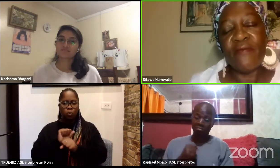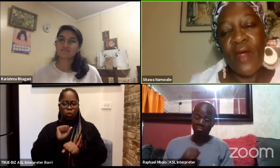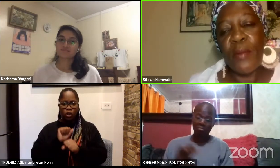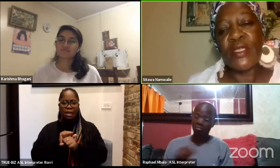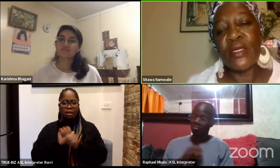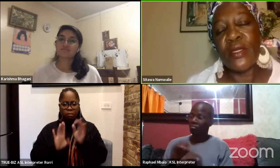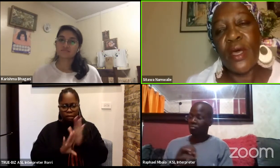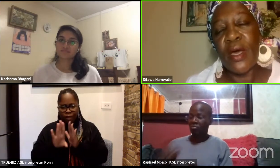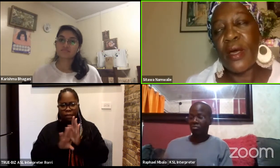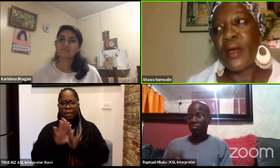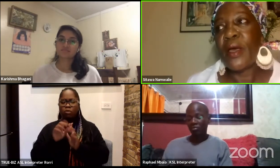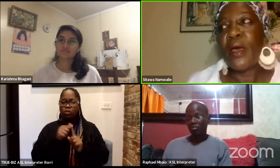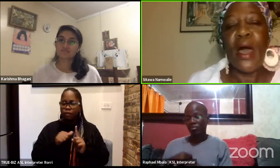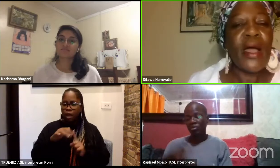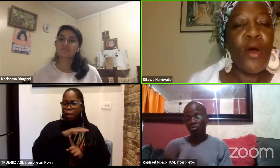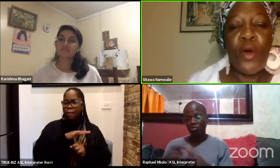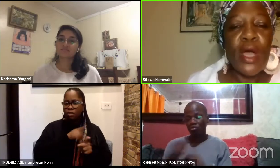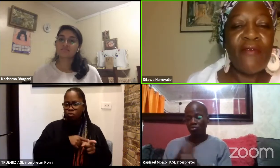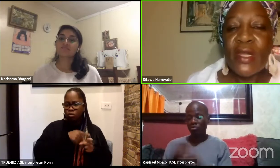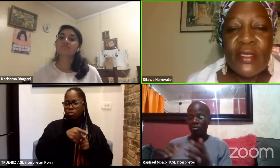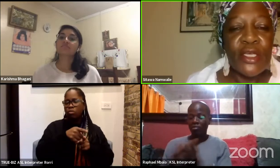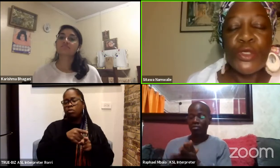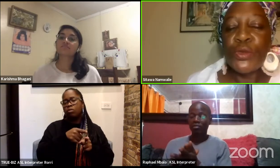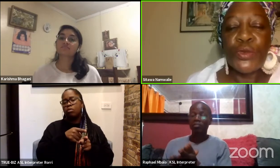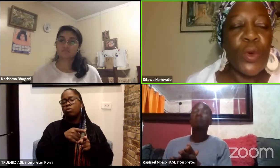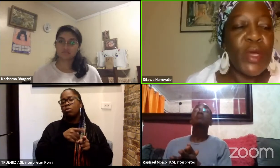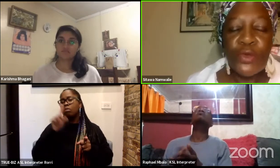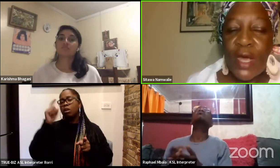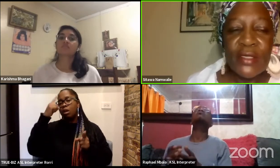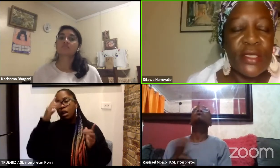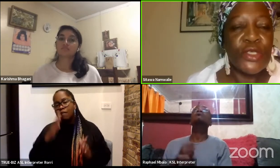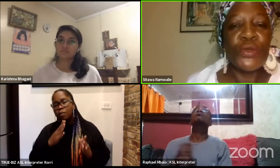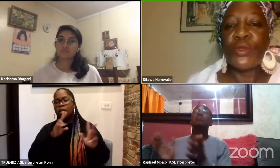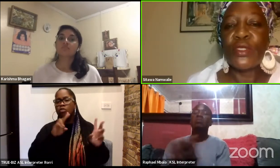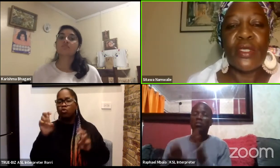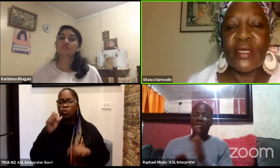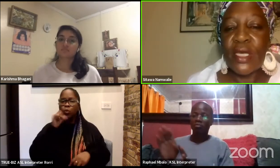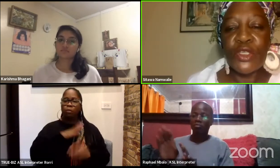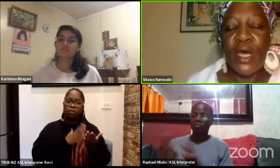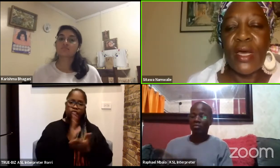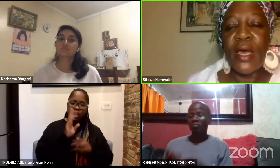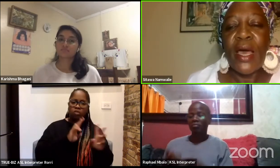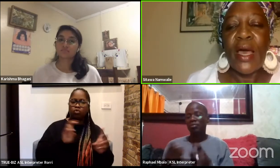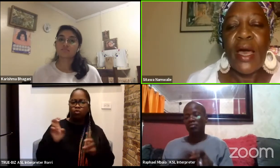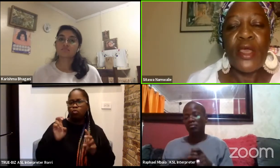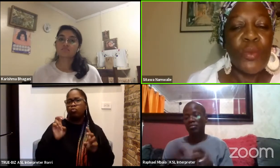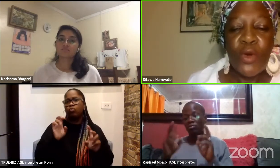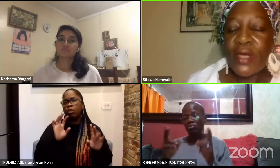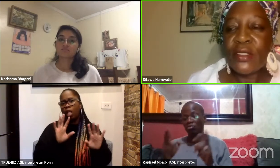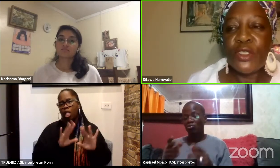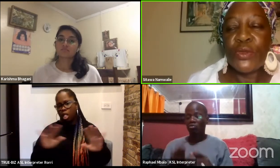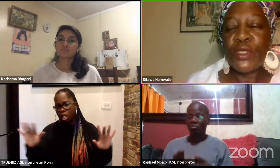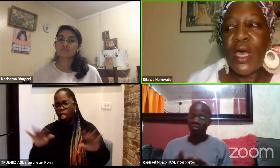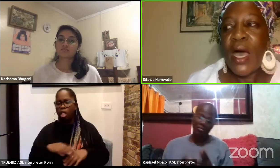in environment, in governance issues, women's rights issues etc, human rights issues,